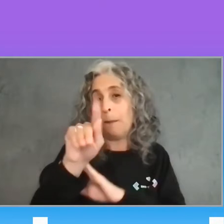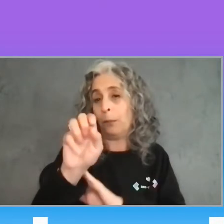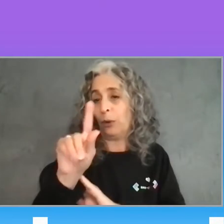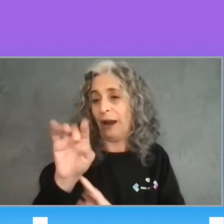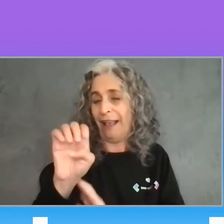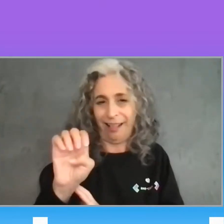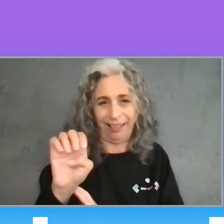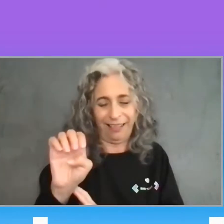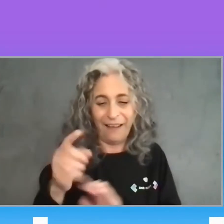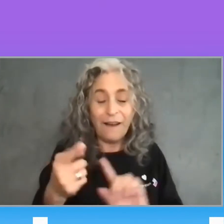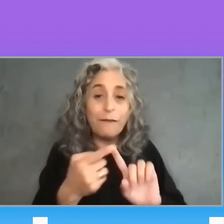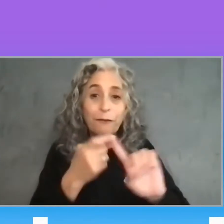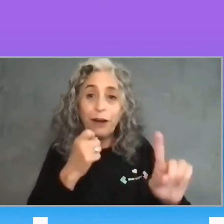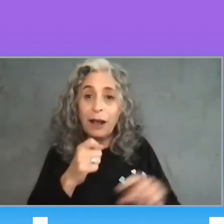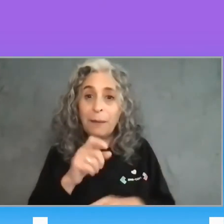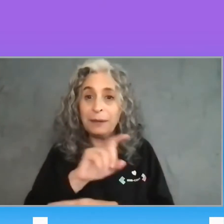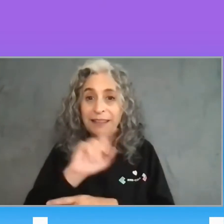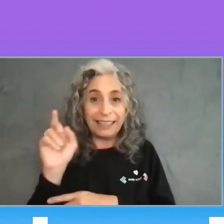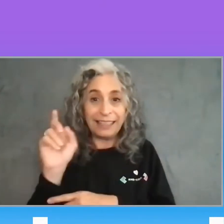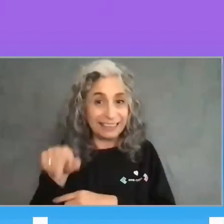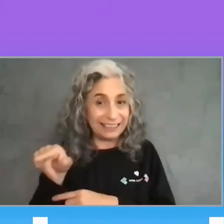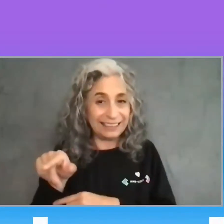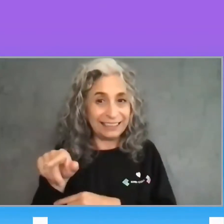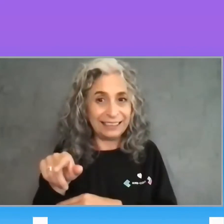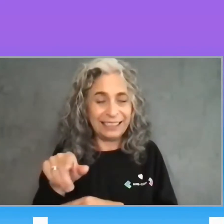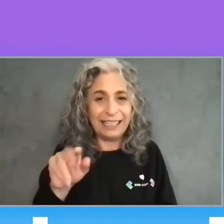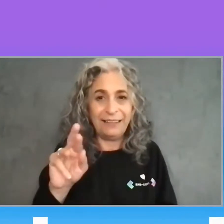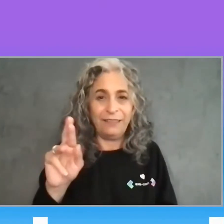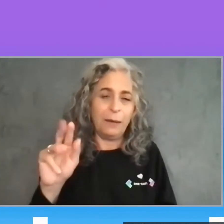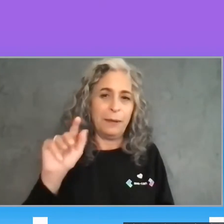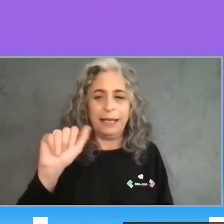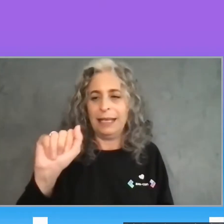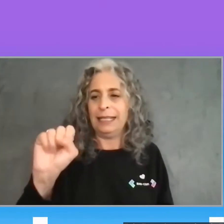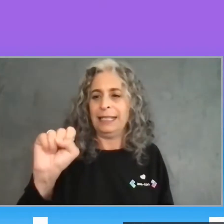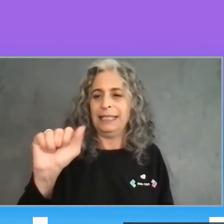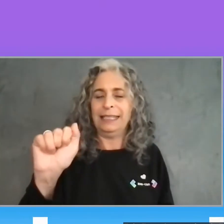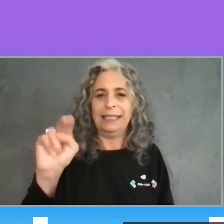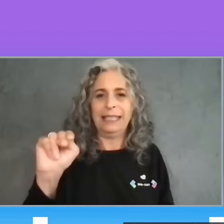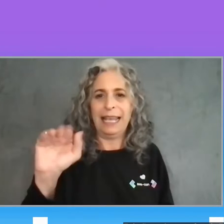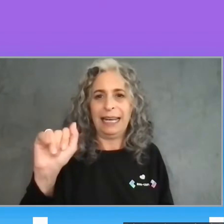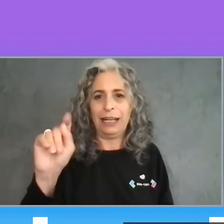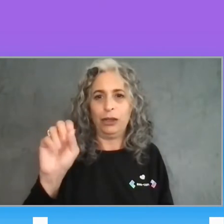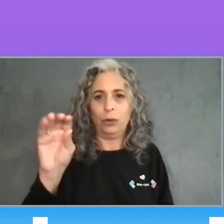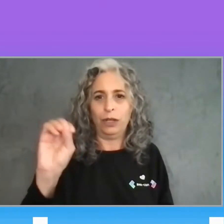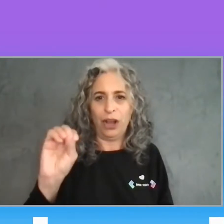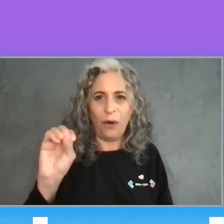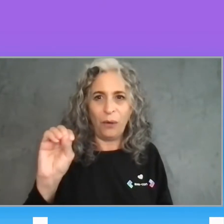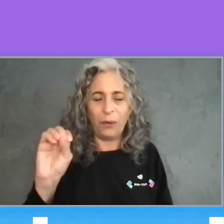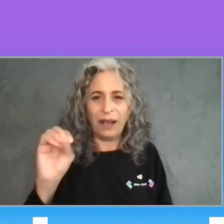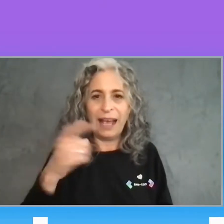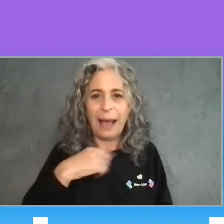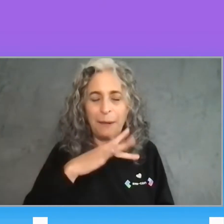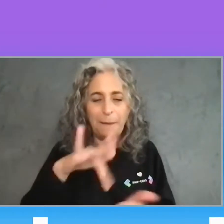I'm coming to you from the Texas Hill Country, just outside of